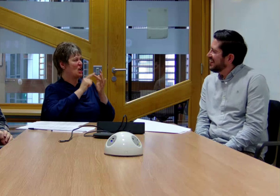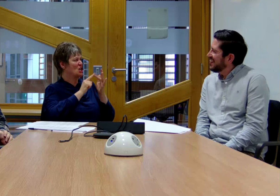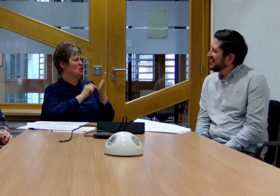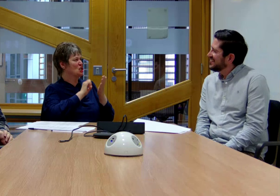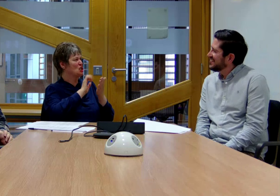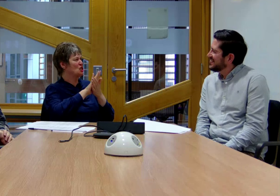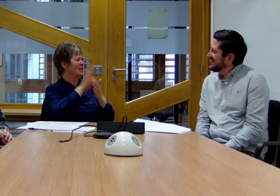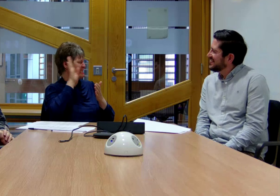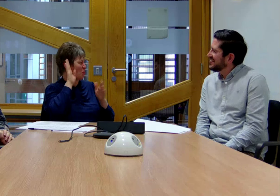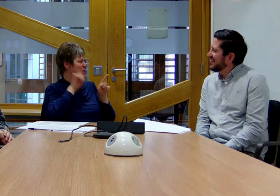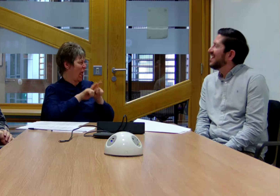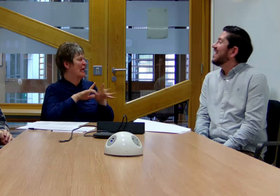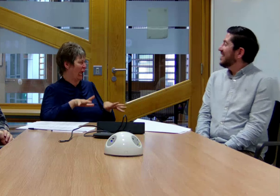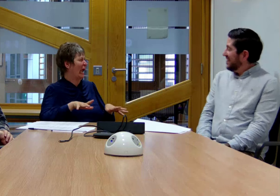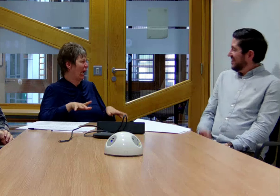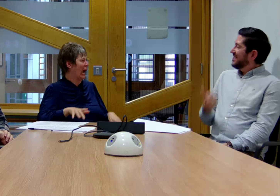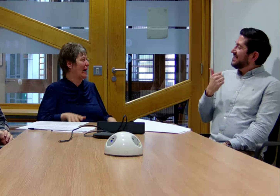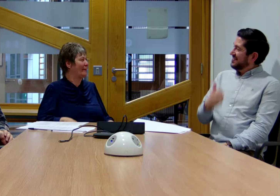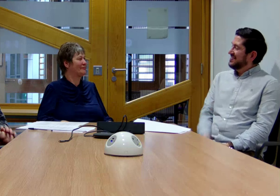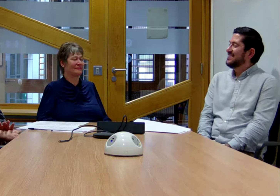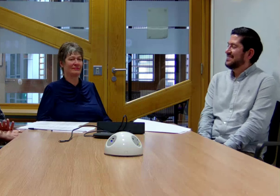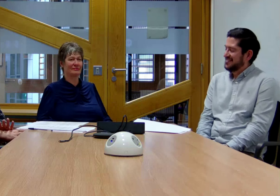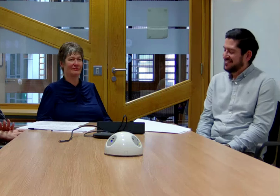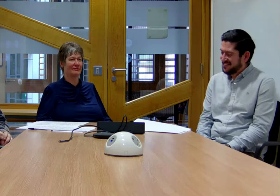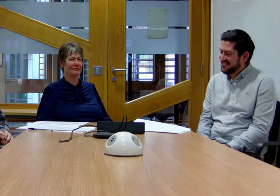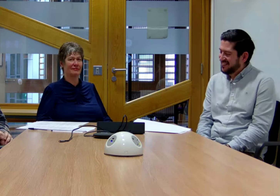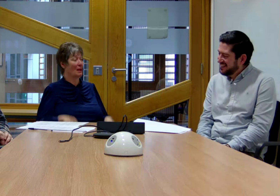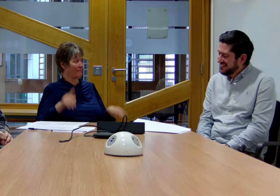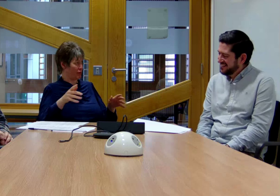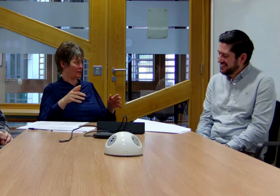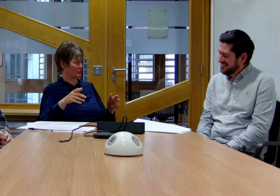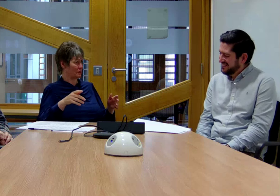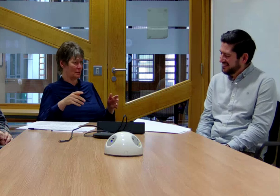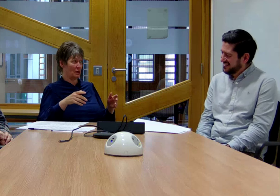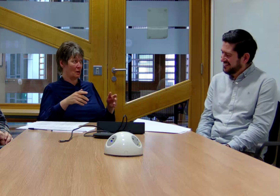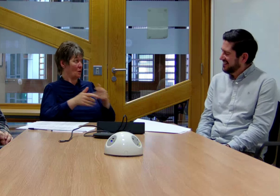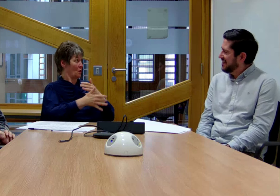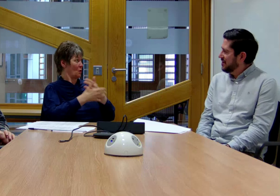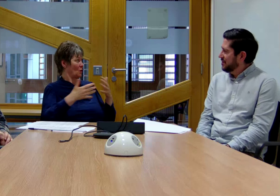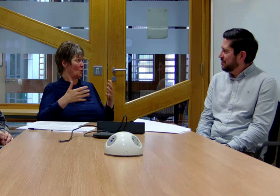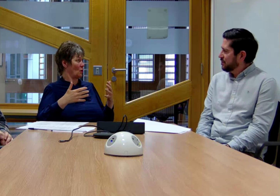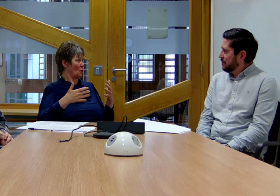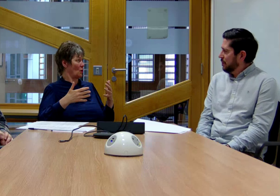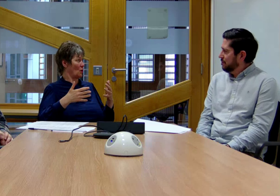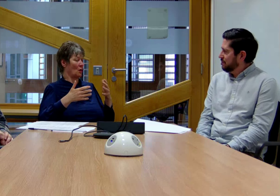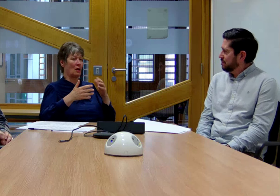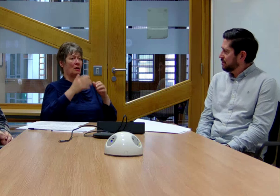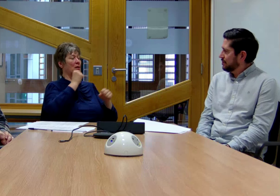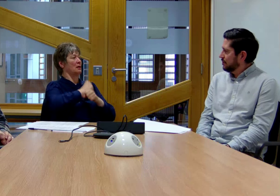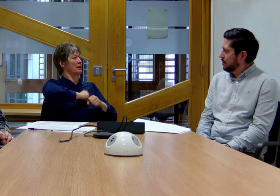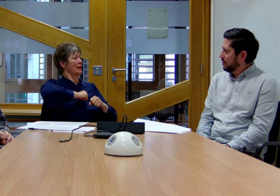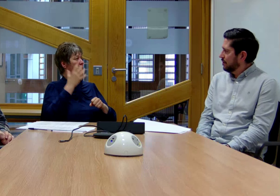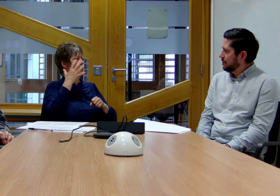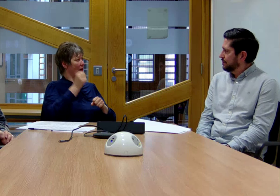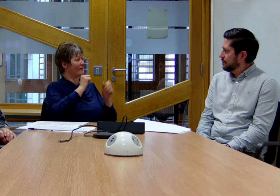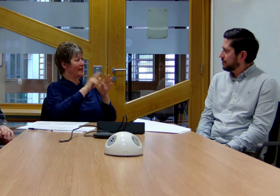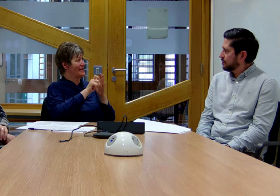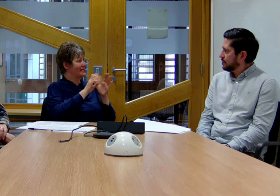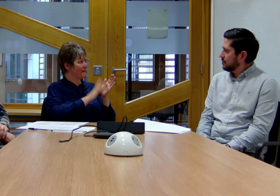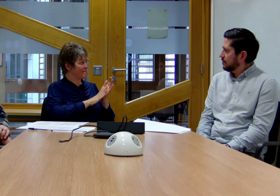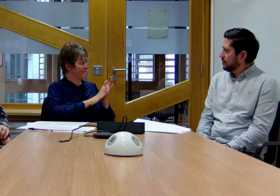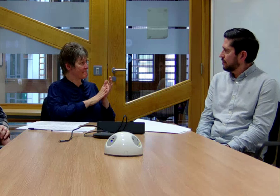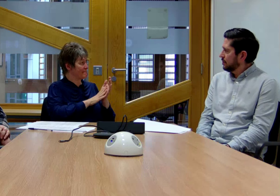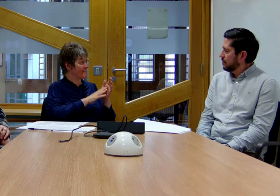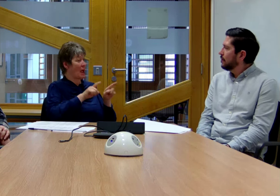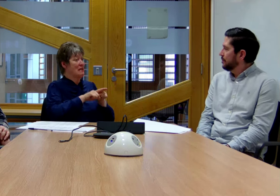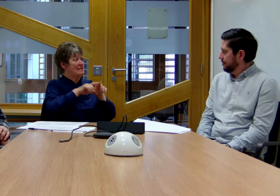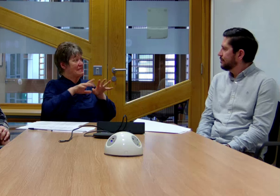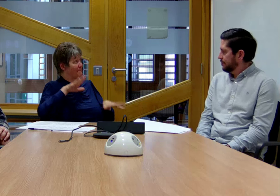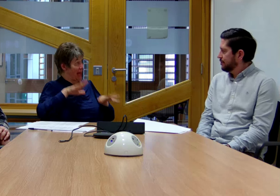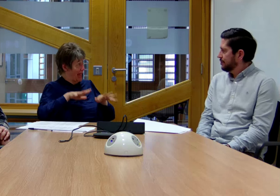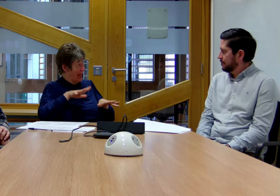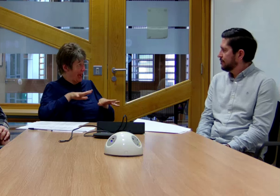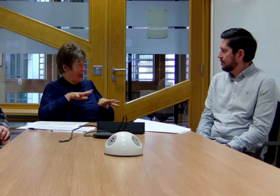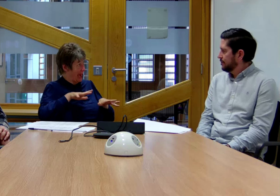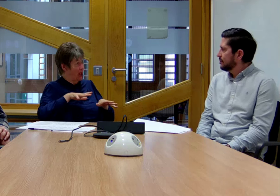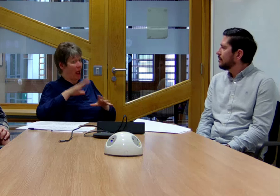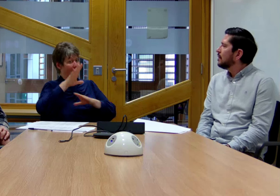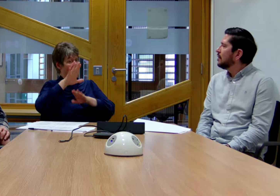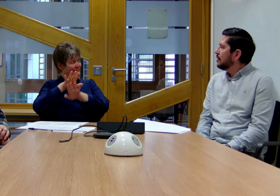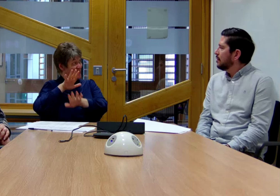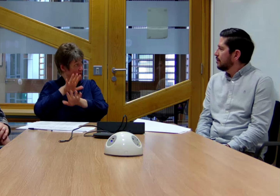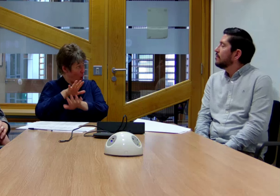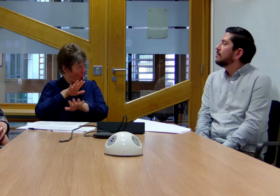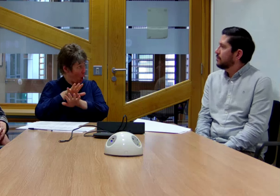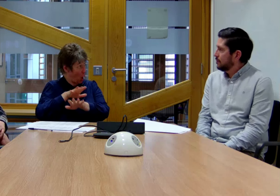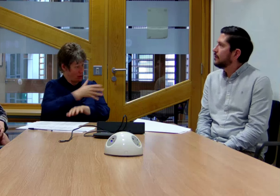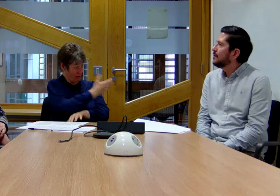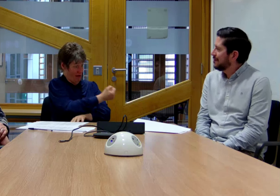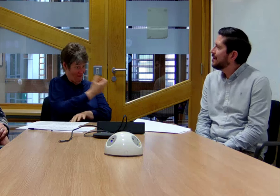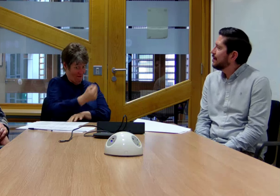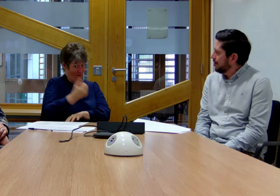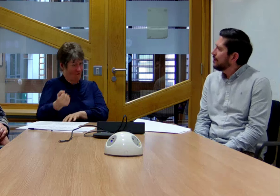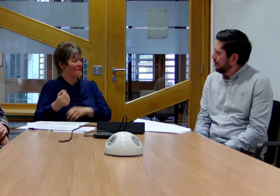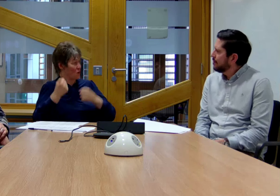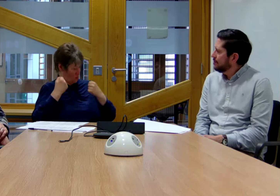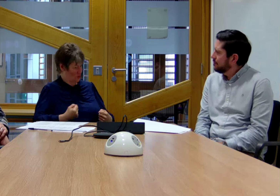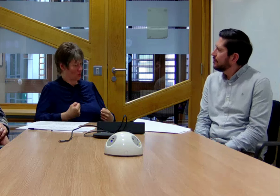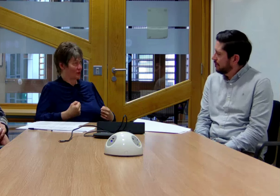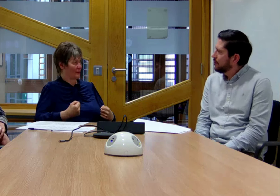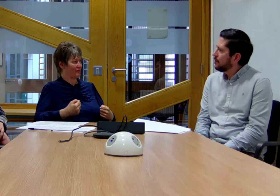But there's lots of great idioms and metaphors in Gaelic. Gaelic is very big on similes.